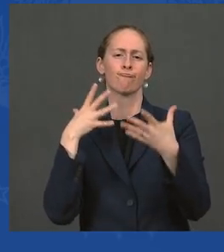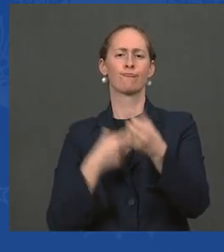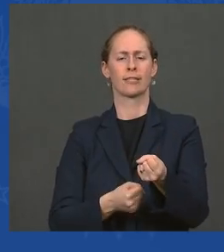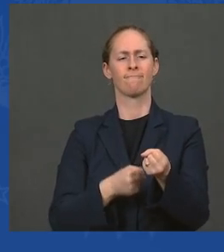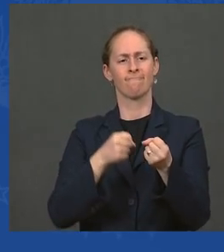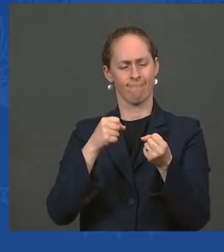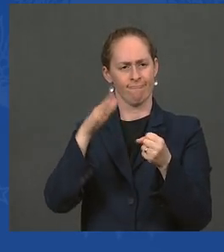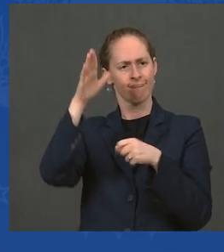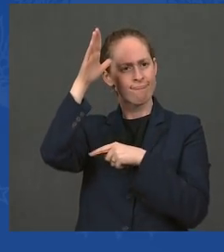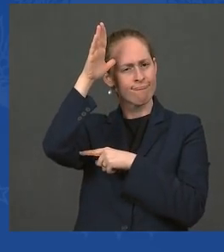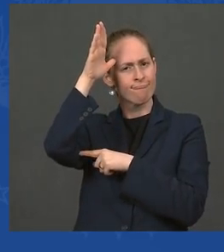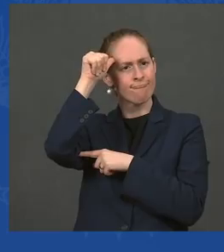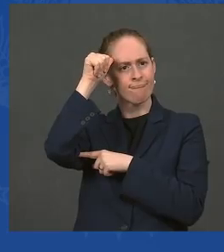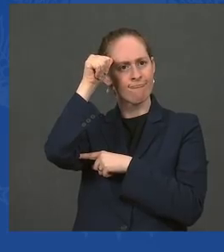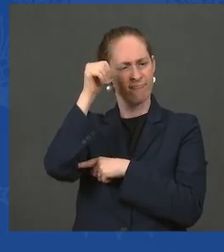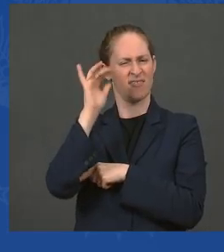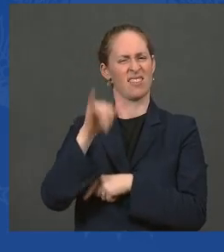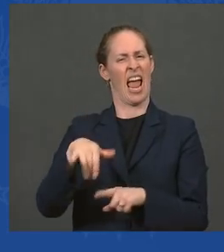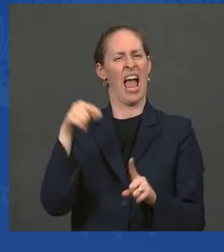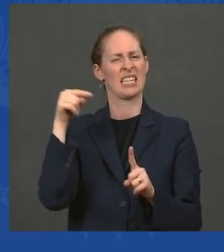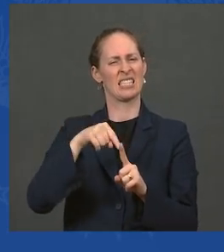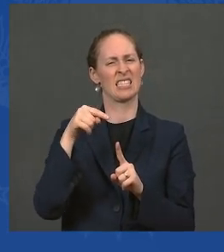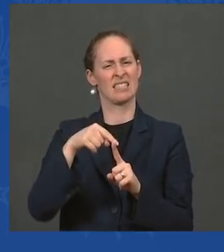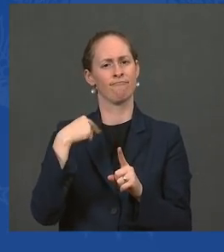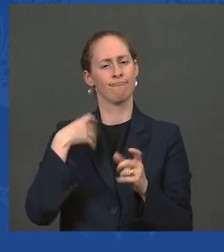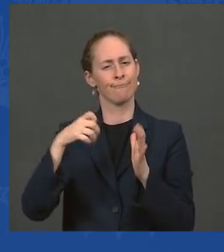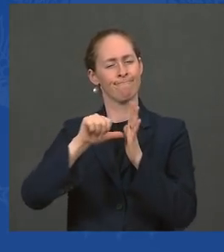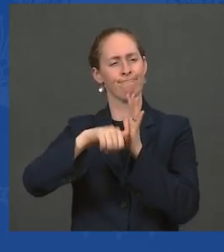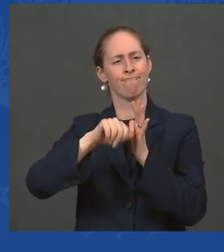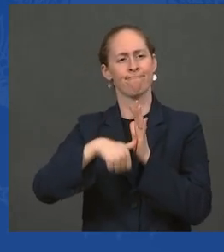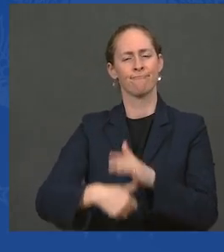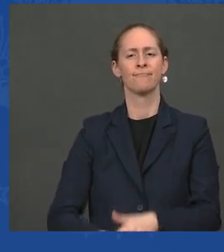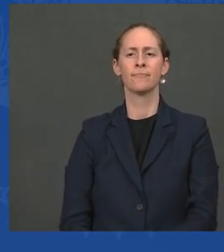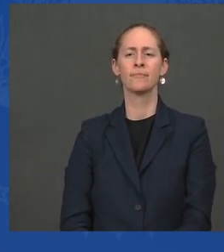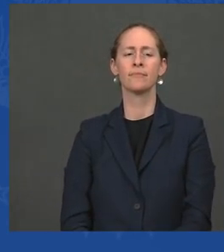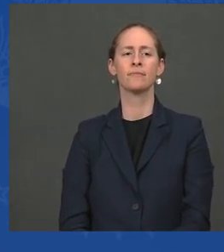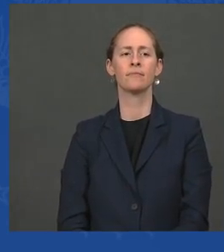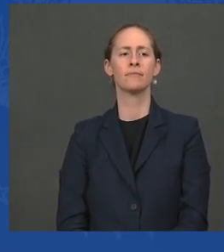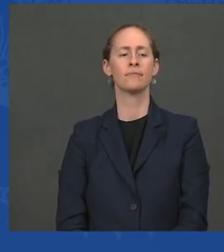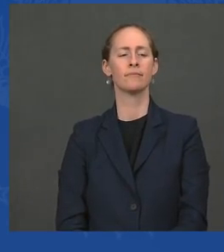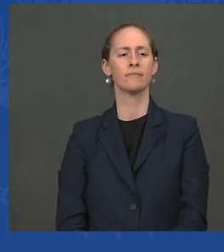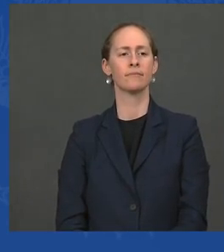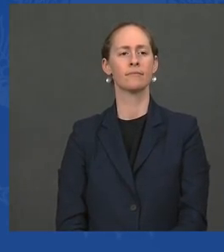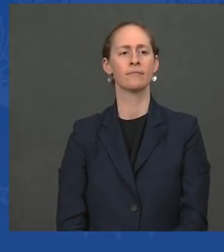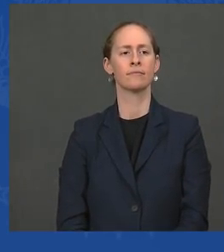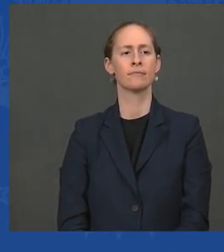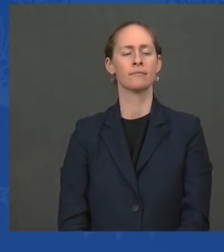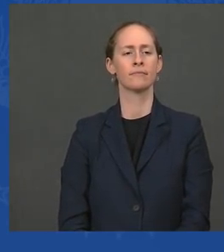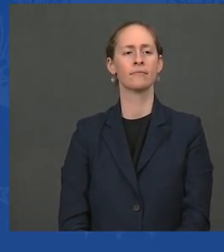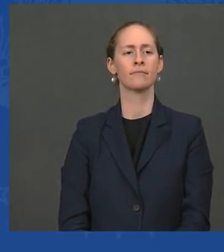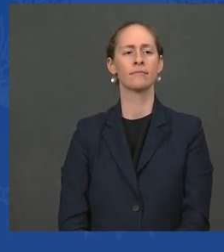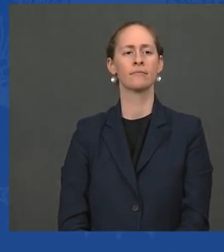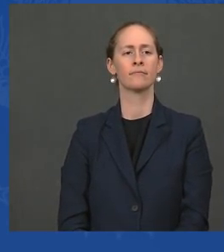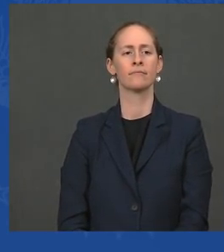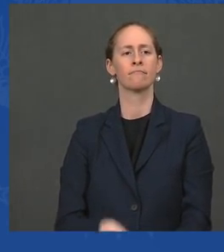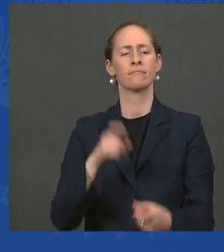And so that's what I'm talking about. You know, we need more -- stronger levees; stronger power grids,